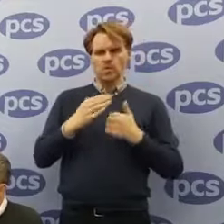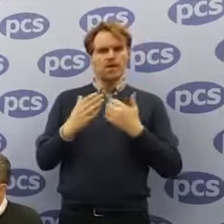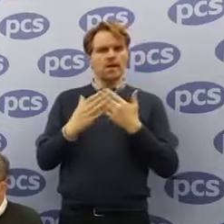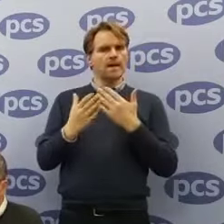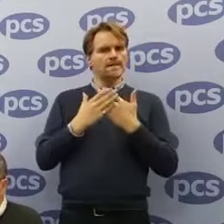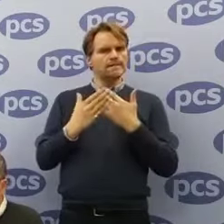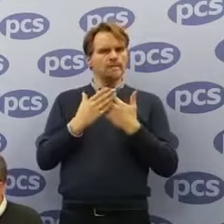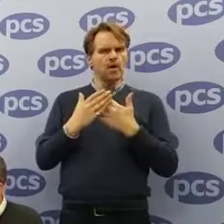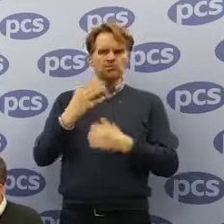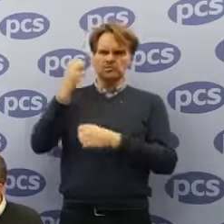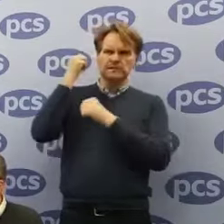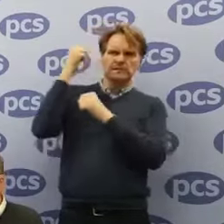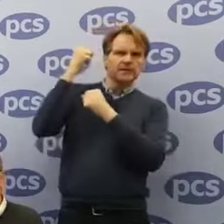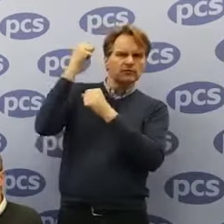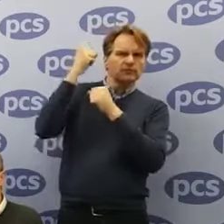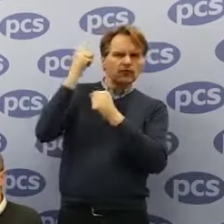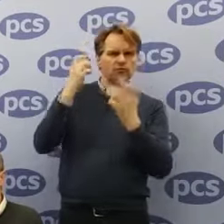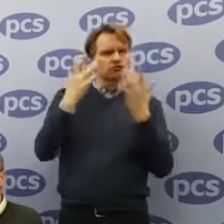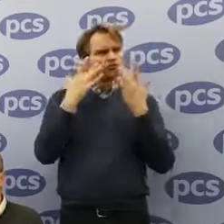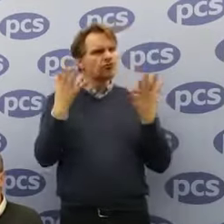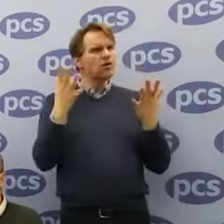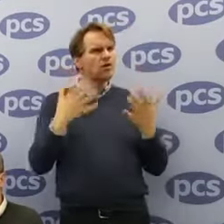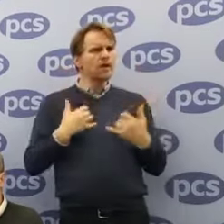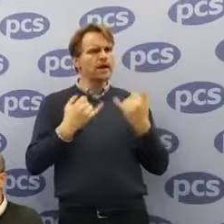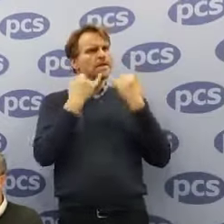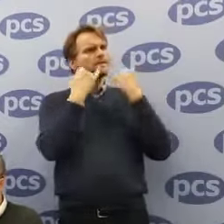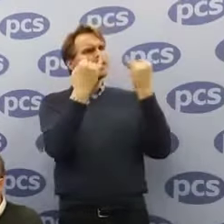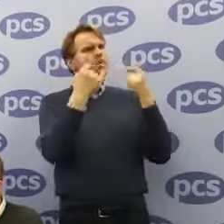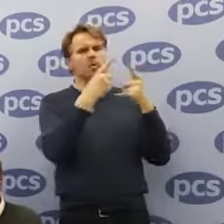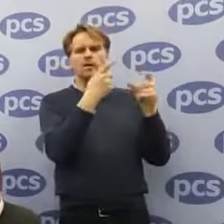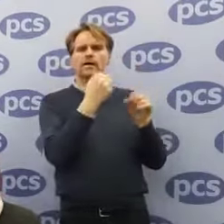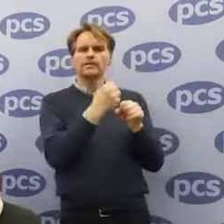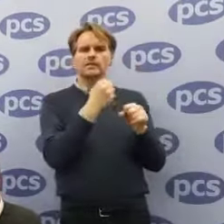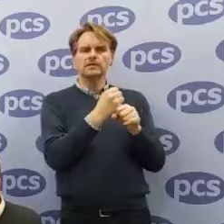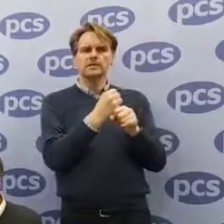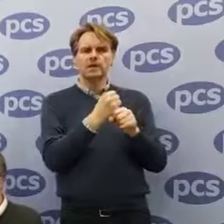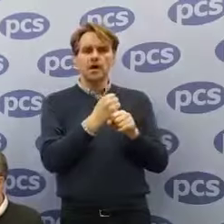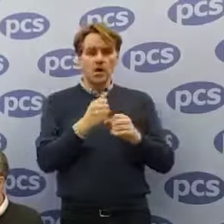demonstrations of our strength. When we win the ballot, if a ballot is what we